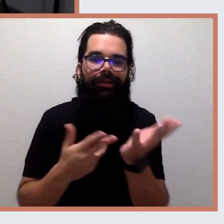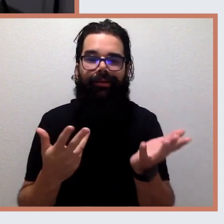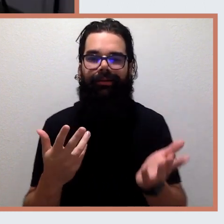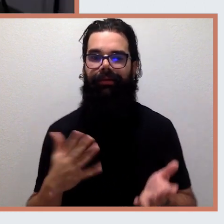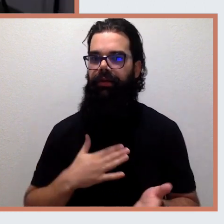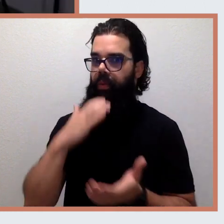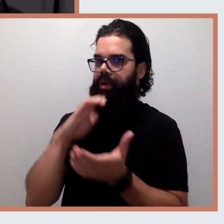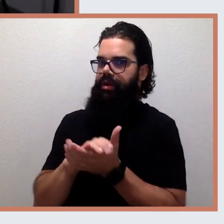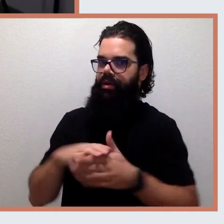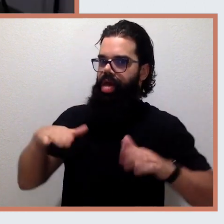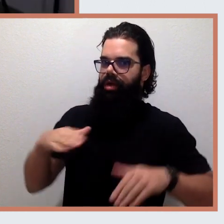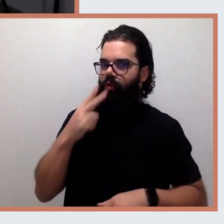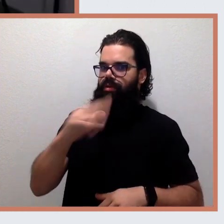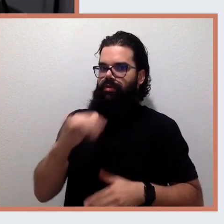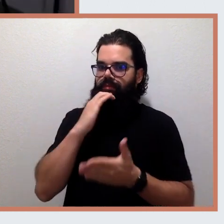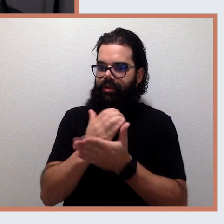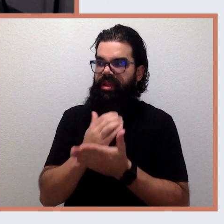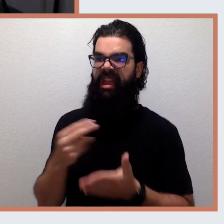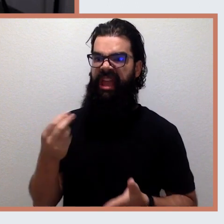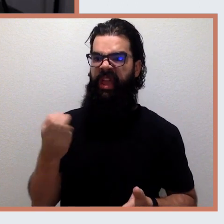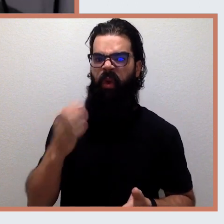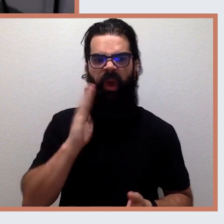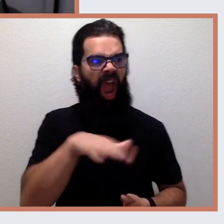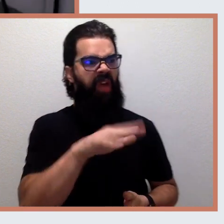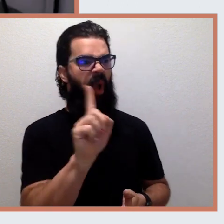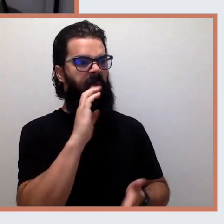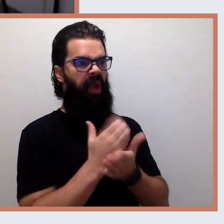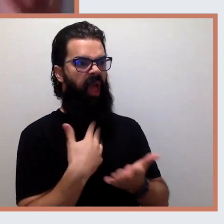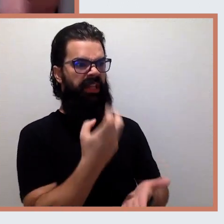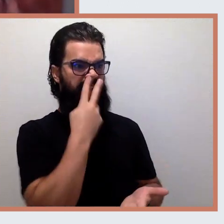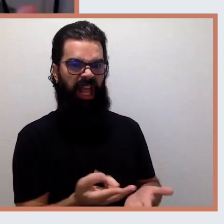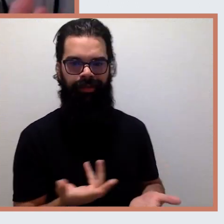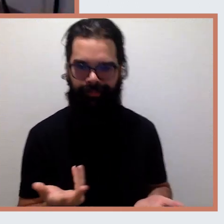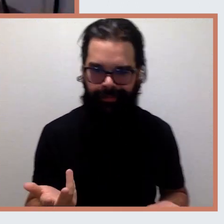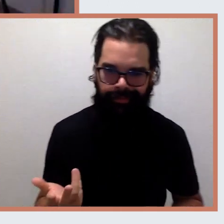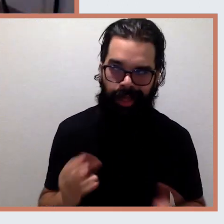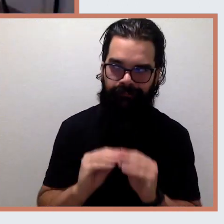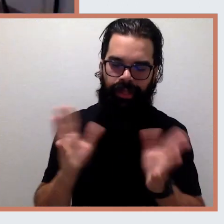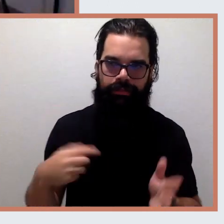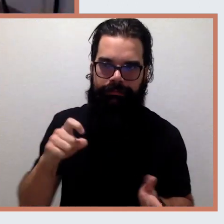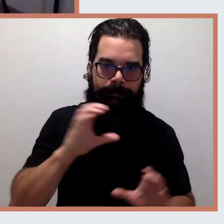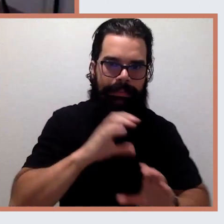I know, honestly, my wife hasn't even seen that photo. She was like, "Where's this photo?" It's, I don't even know, to be honest, but we definitely need to find that.